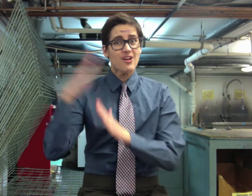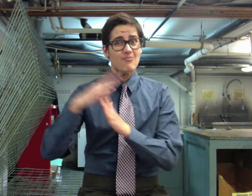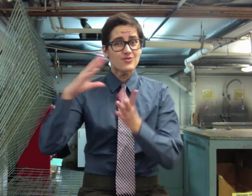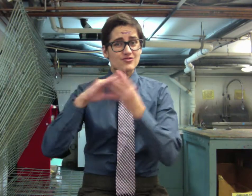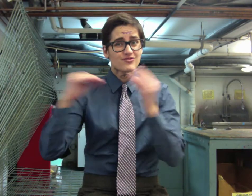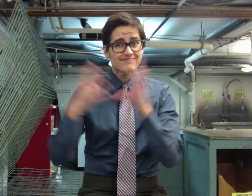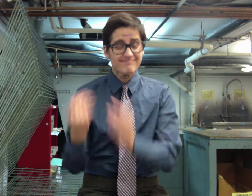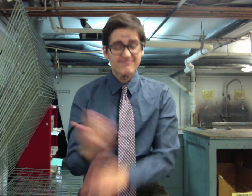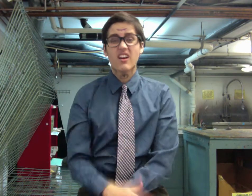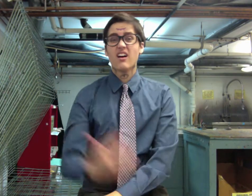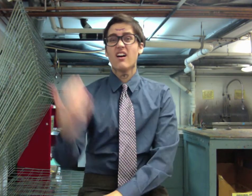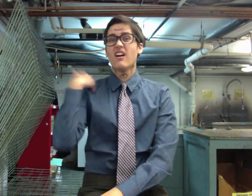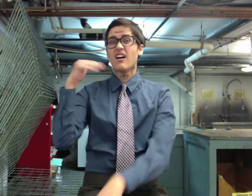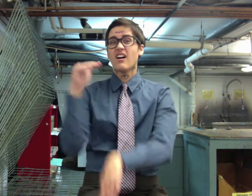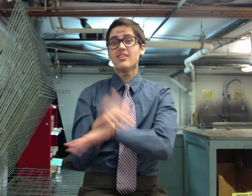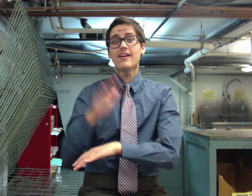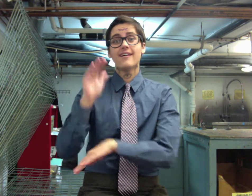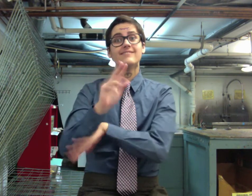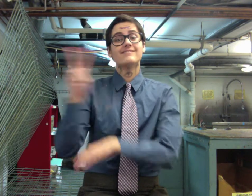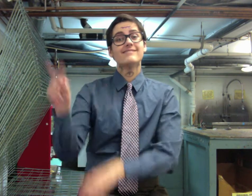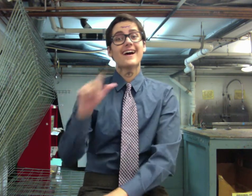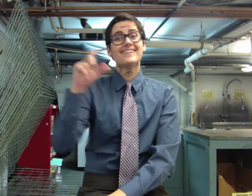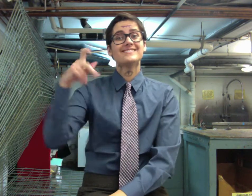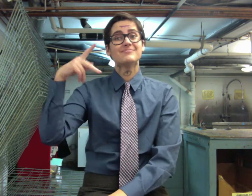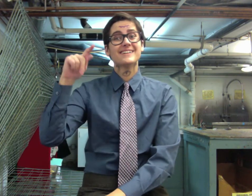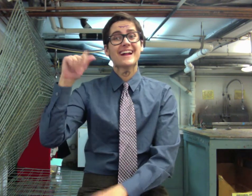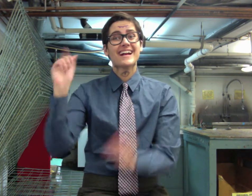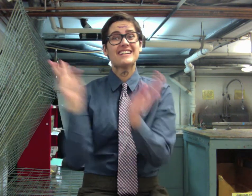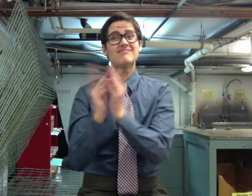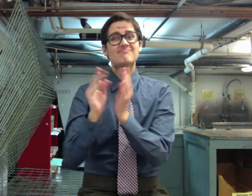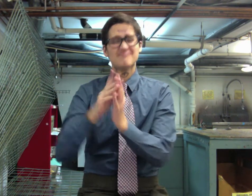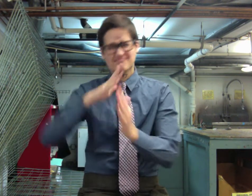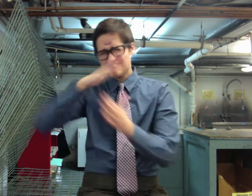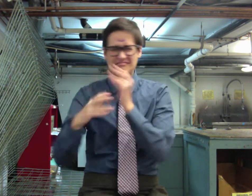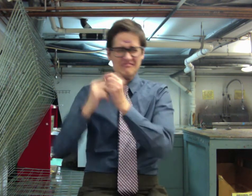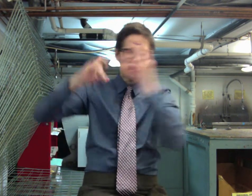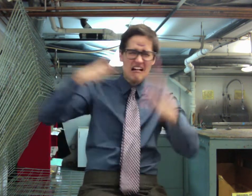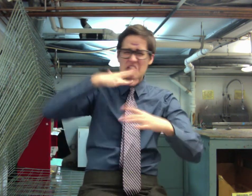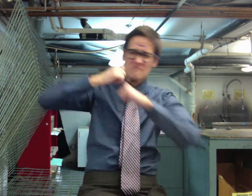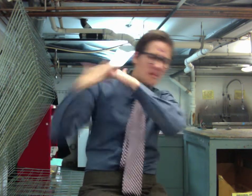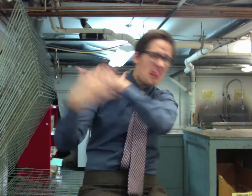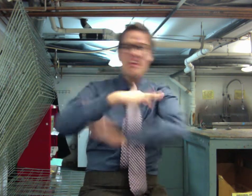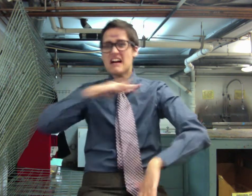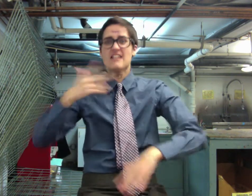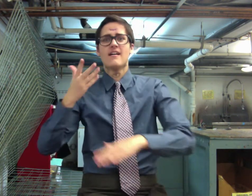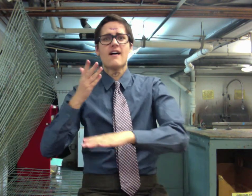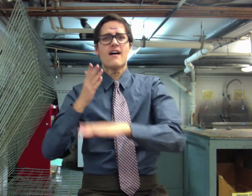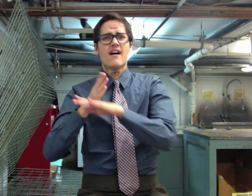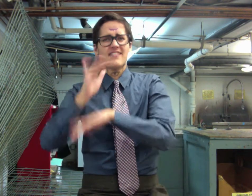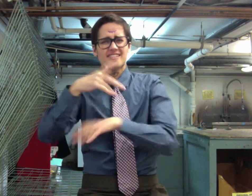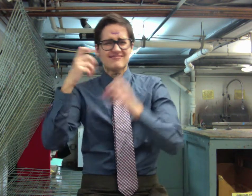Our top story: Last night's Night Vale PTA meeting ended in bloodshed as a rift in